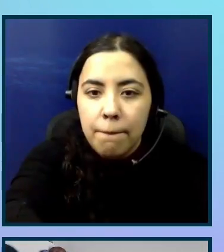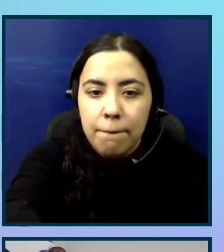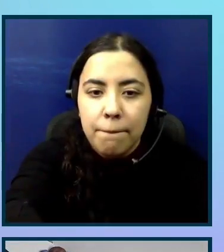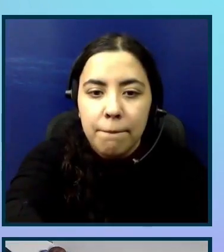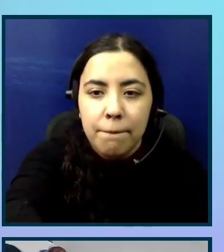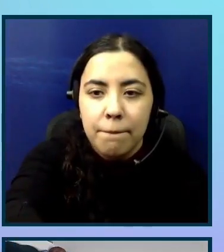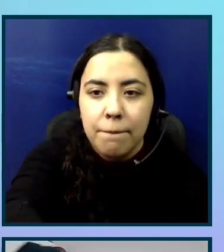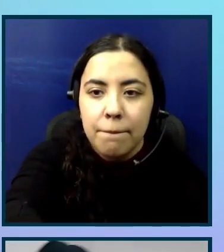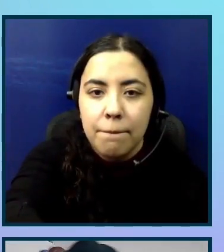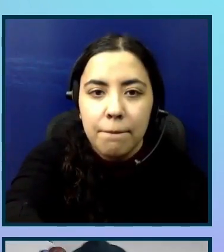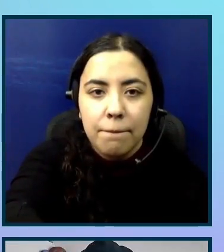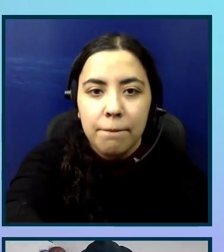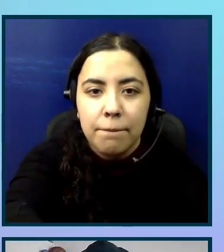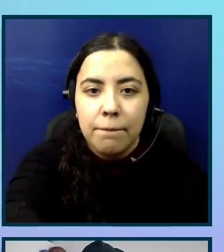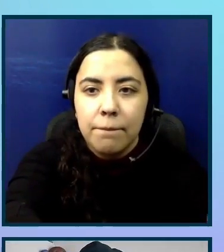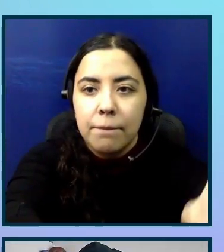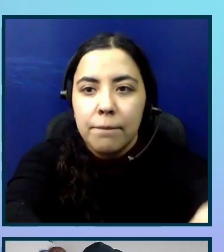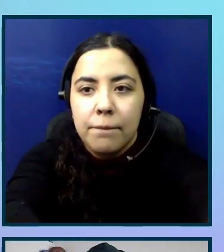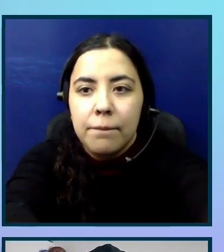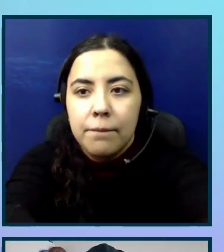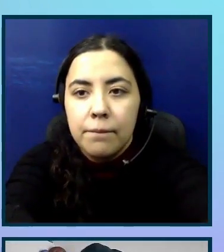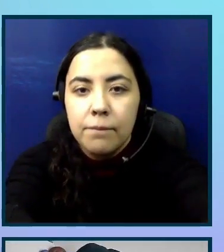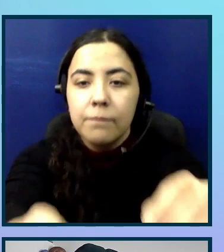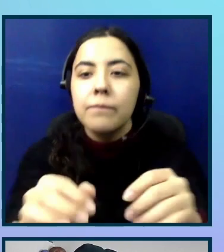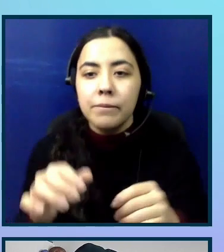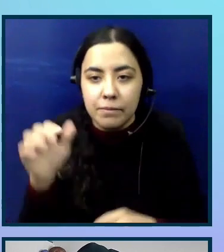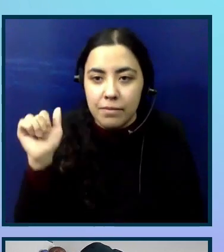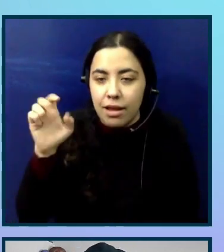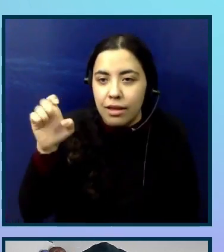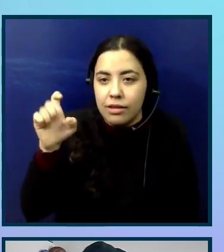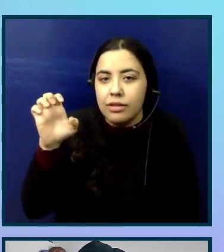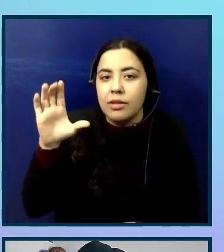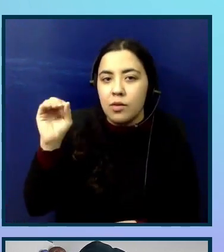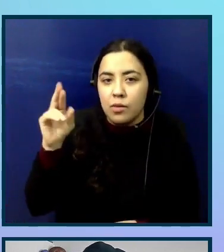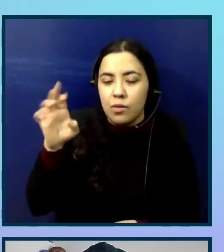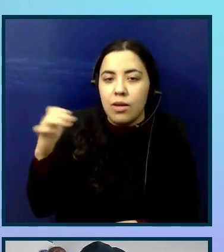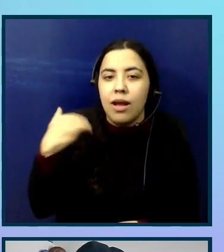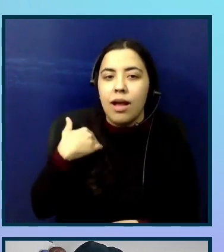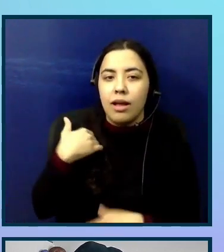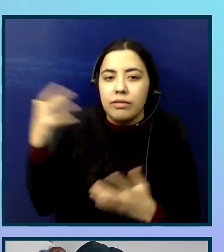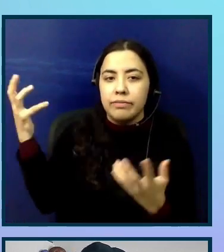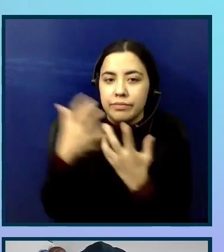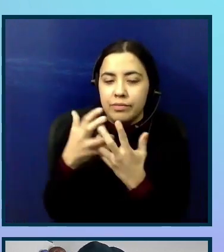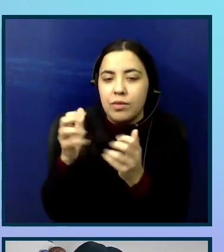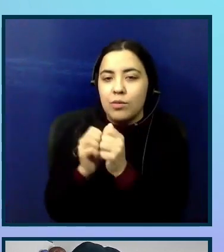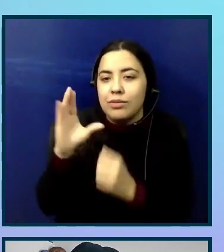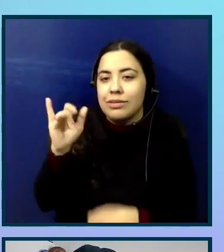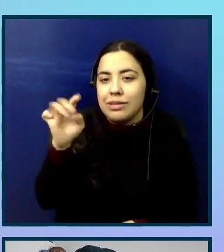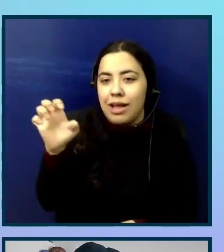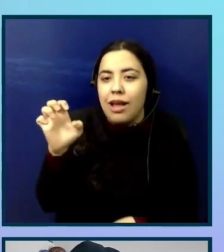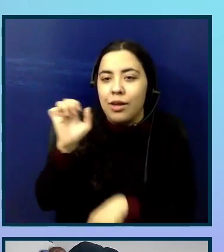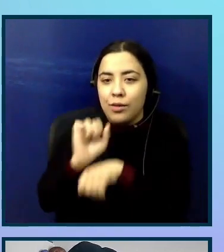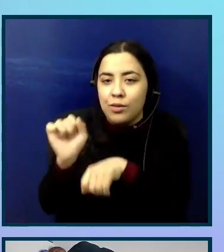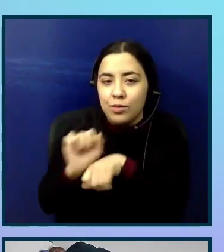Axe-core has integrations with Cypress, web driver IO, Puppeteer, web driver JS, React, right?